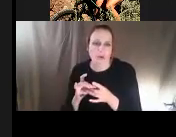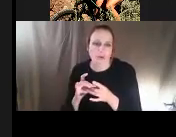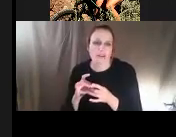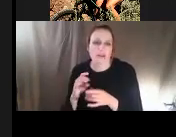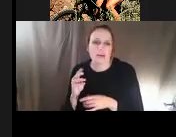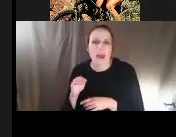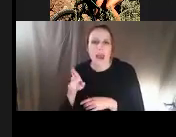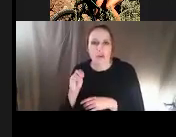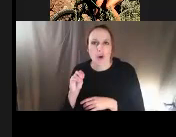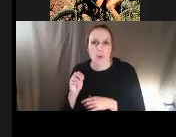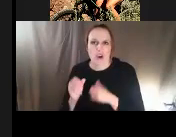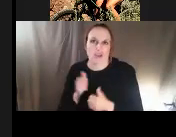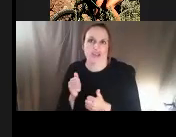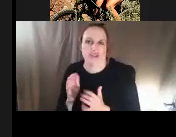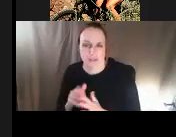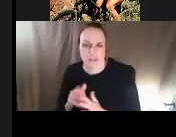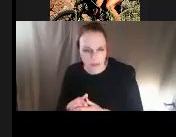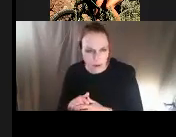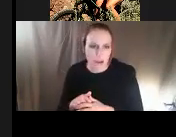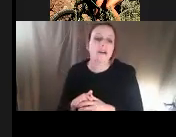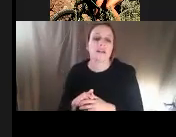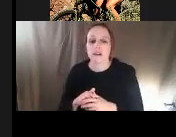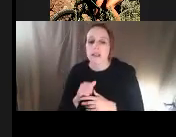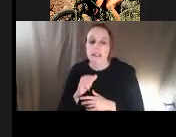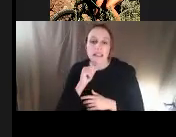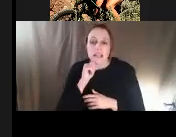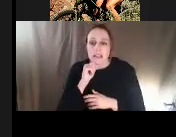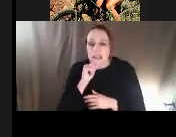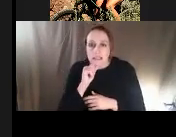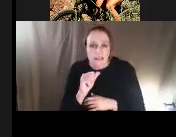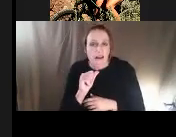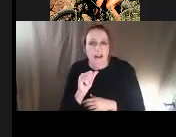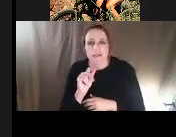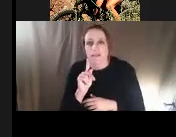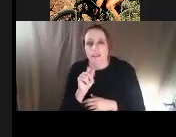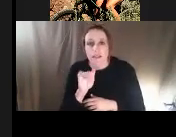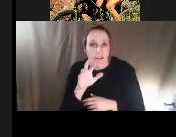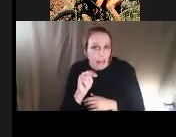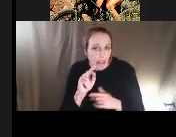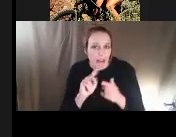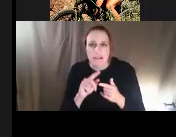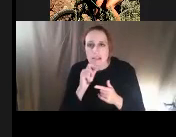overt racist or the white supremacy or the clan or the skin heads that is more dangerous.